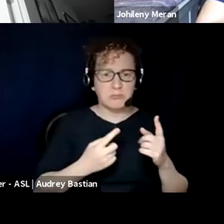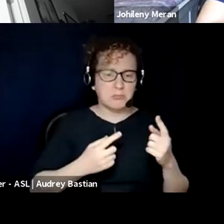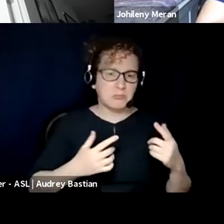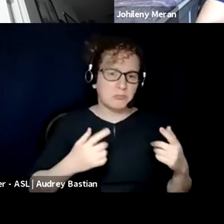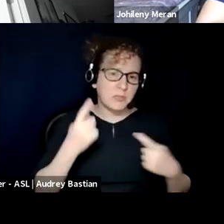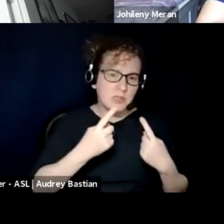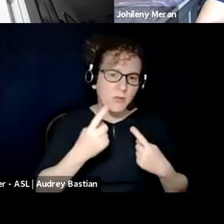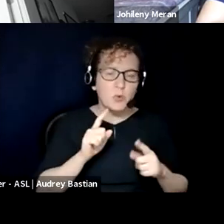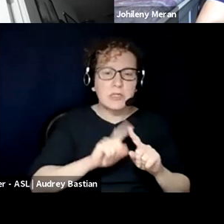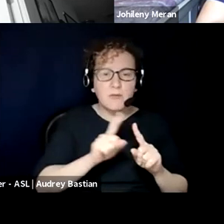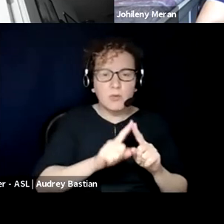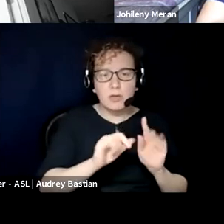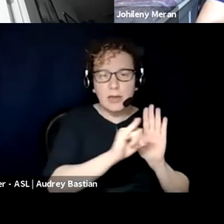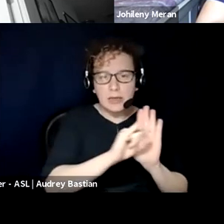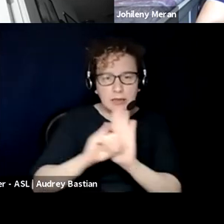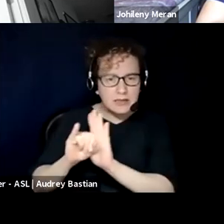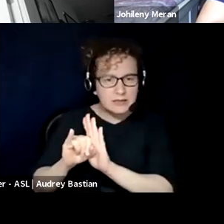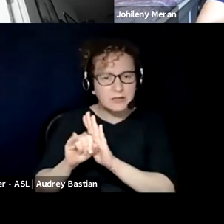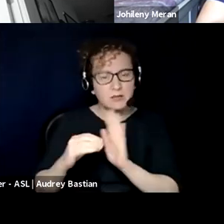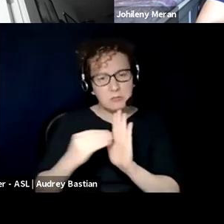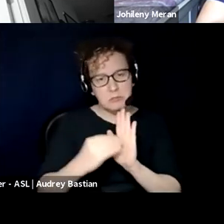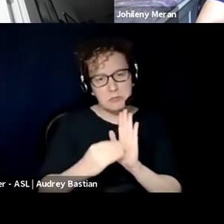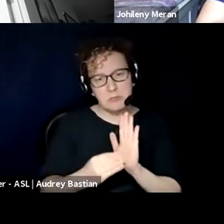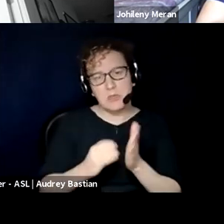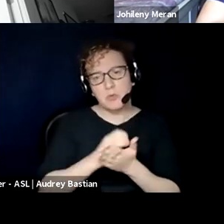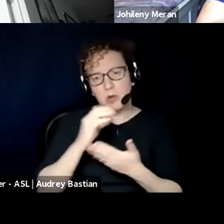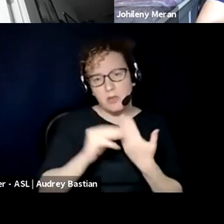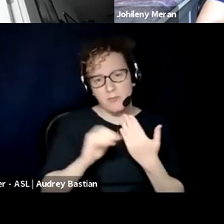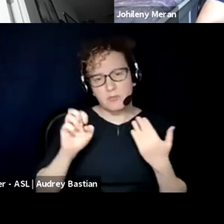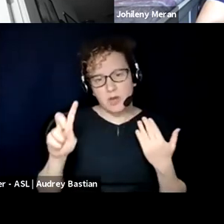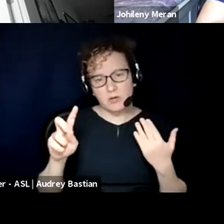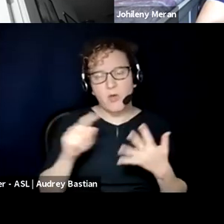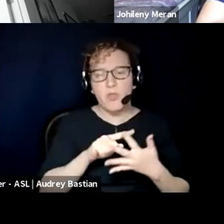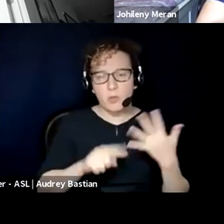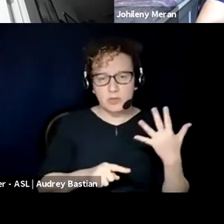identities. Like education, like those things did not